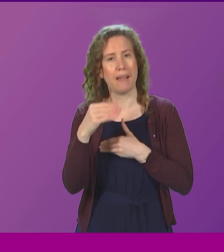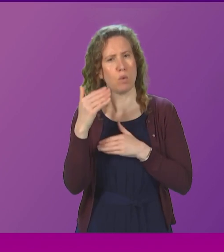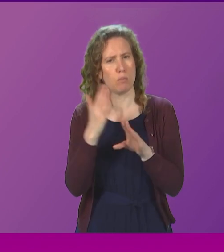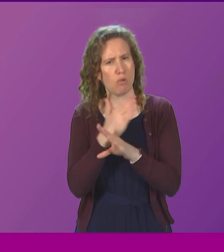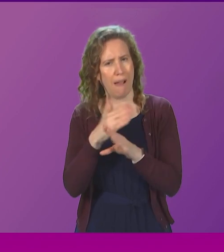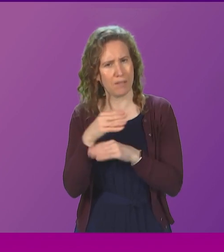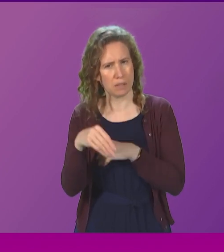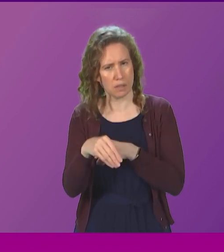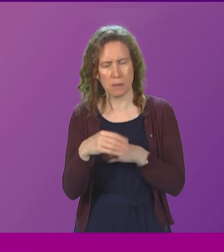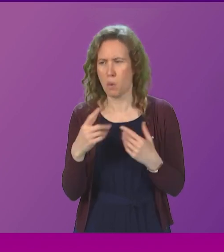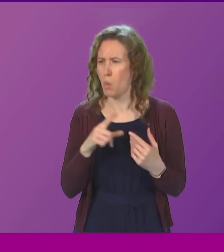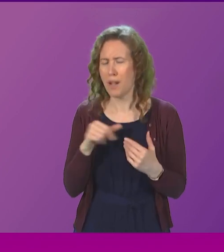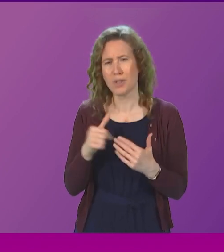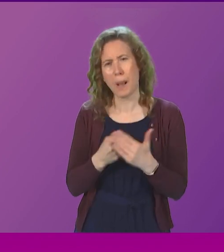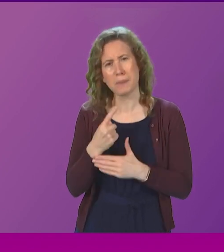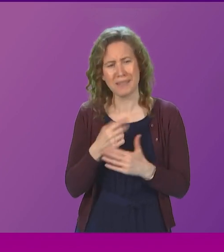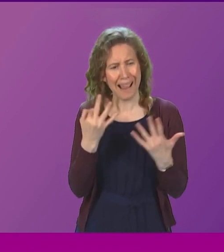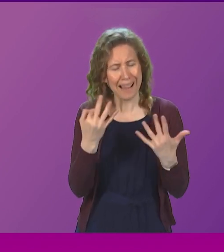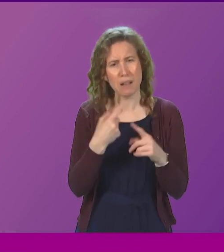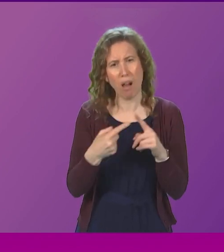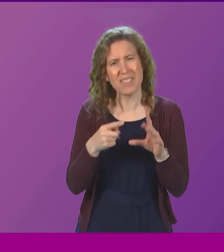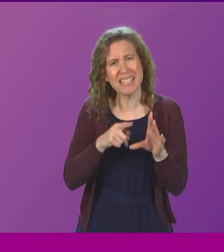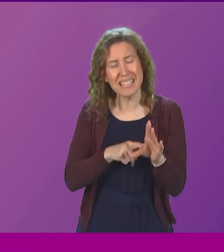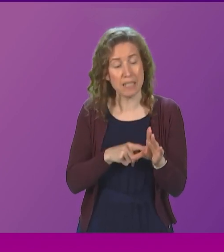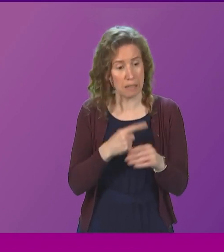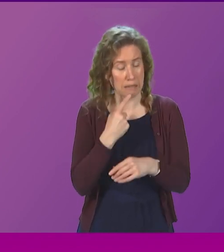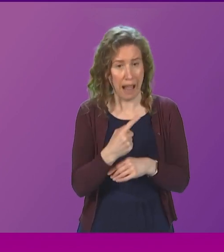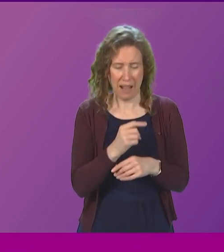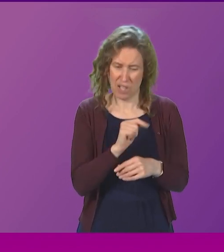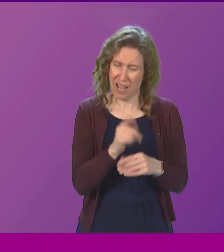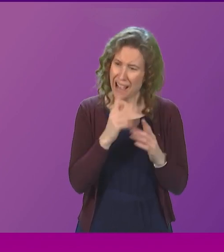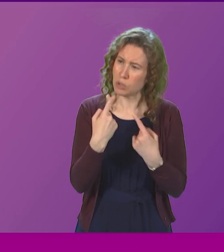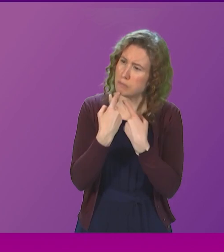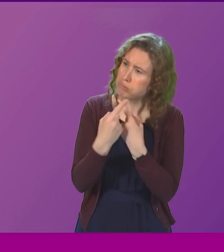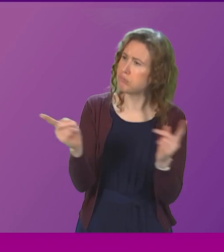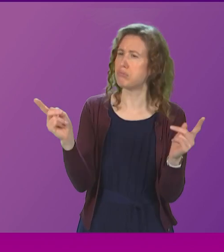My constituent spent eight and a half years telling the most intimate details of her life to journalists.